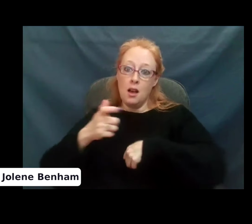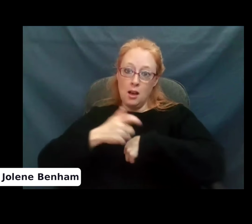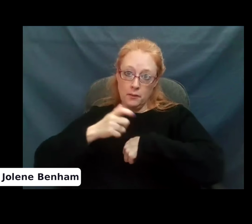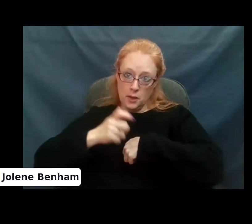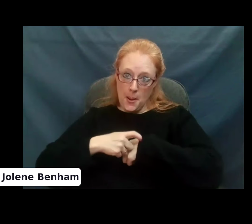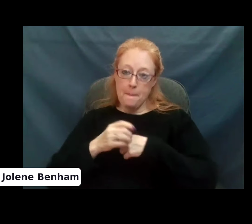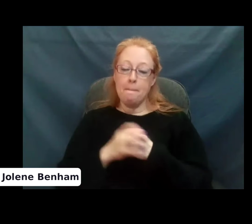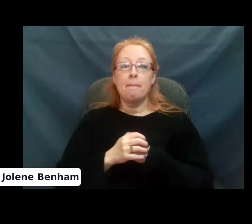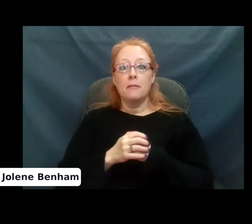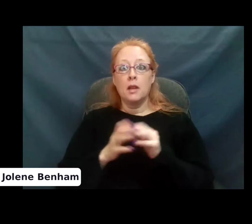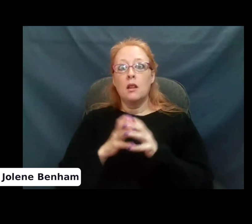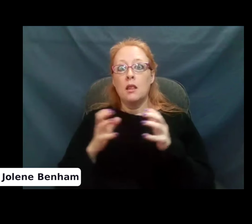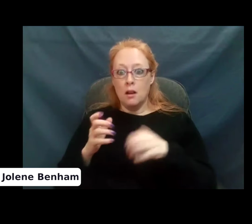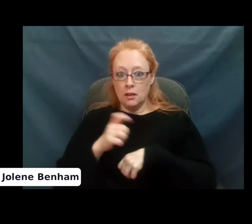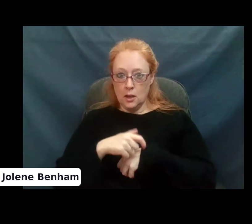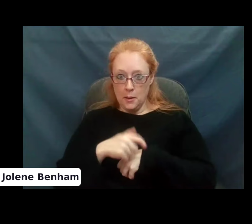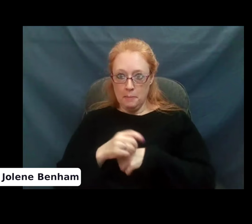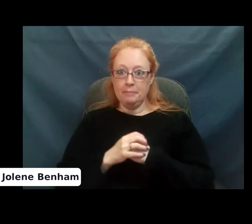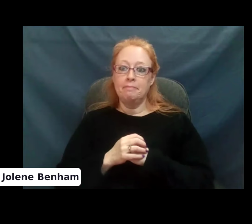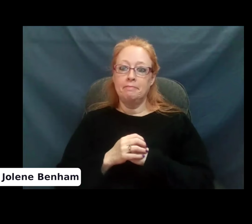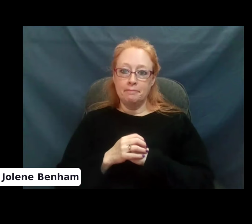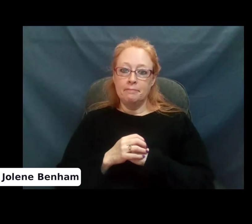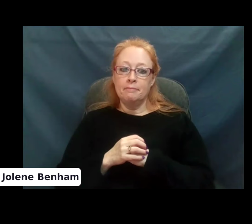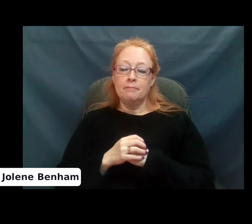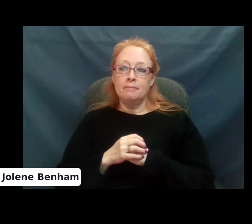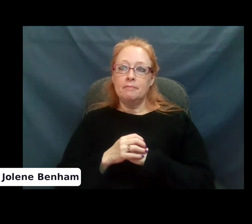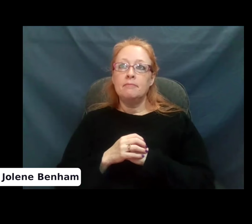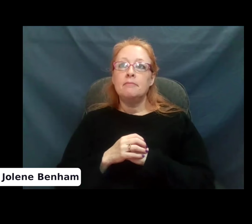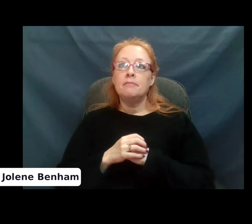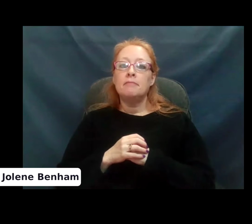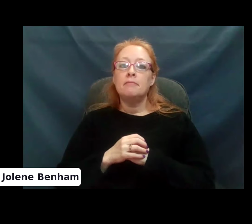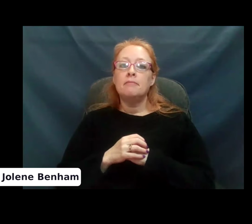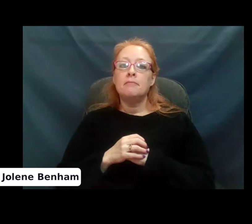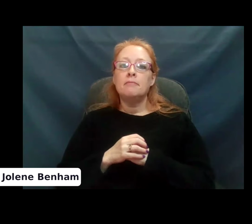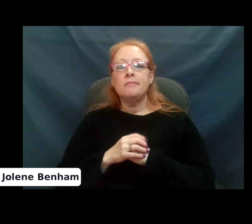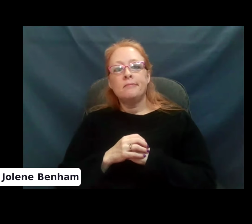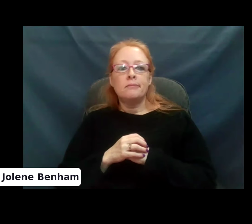Then we would have to print little boxes instead which wouldn't be as bad at sheer number of tokens that going to take a lot of time, time and filament.